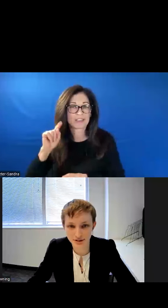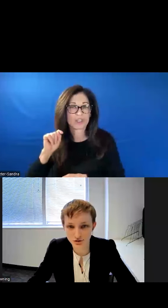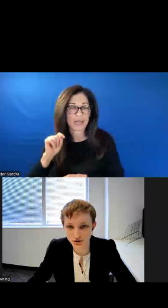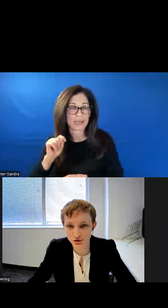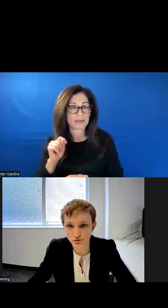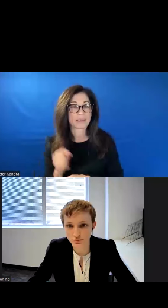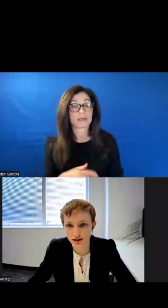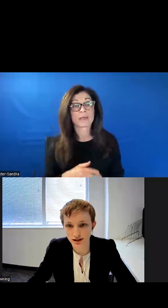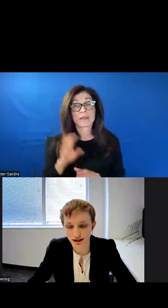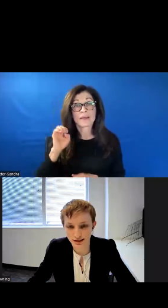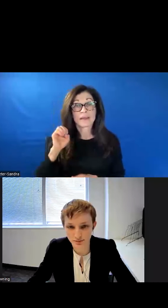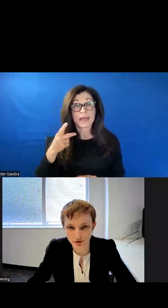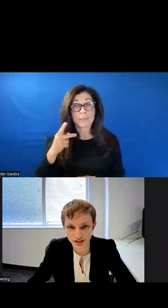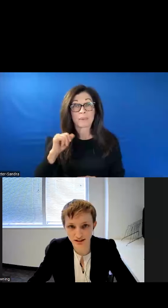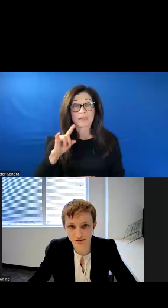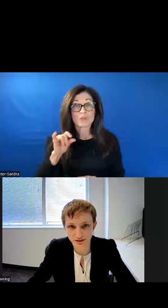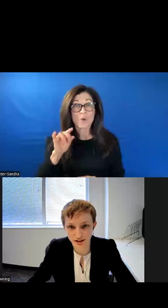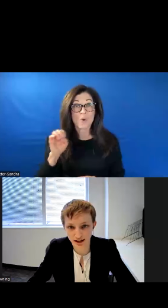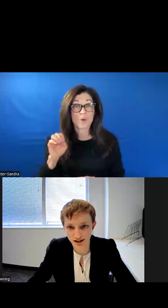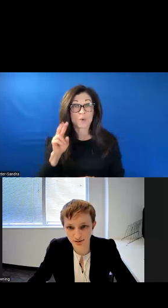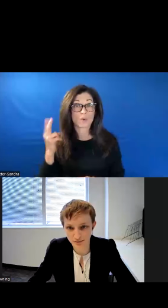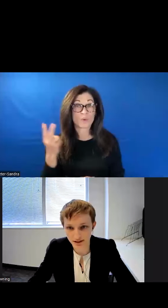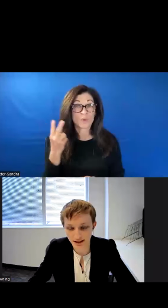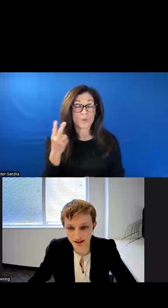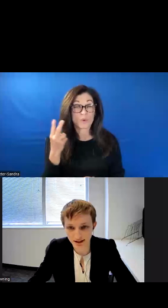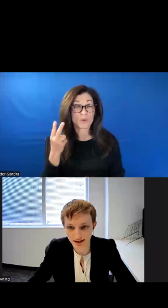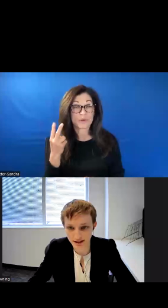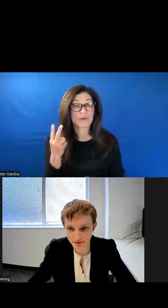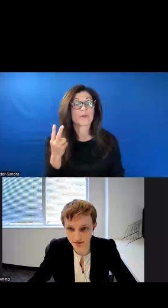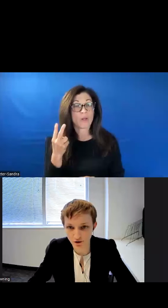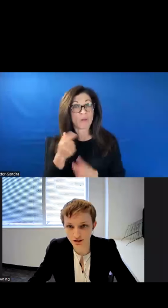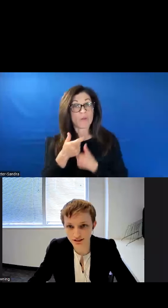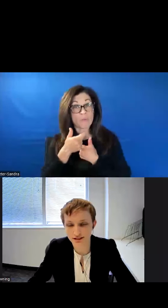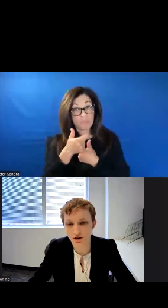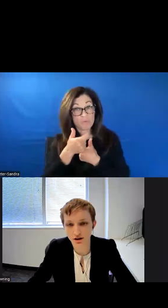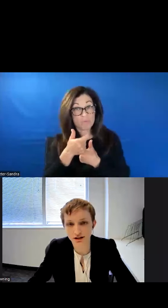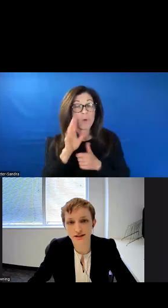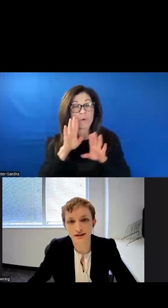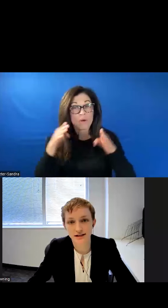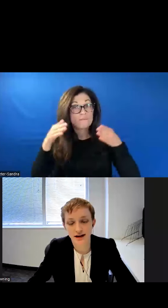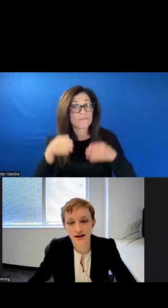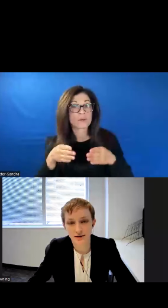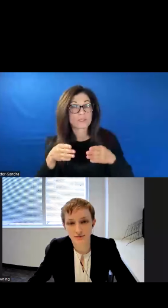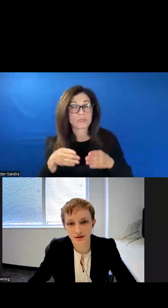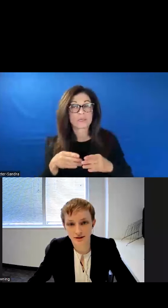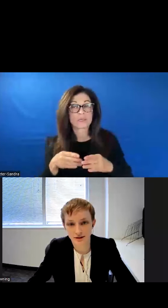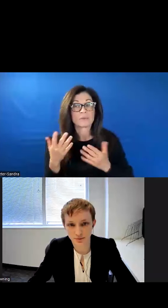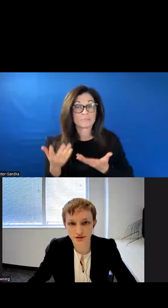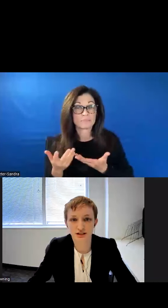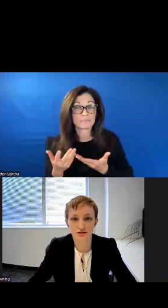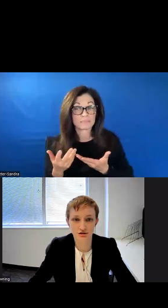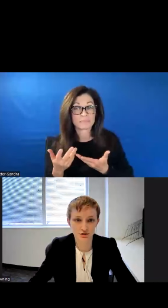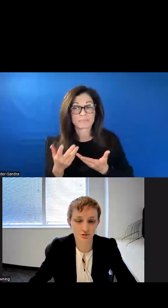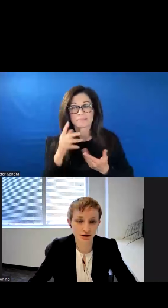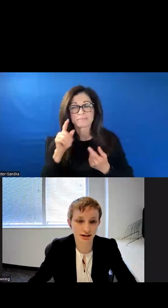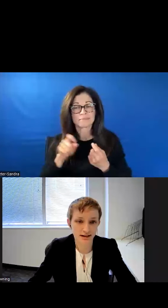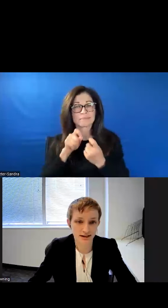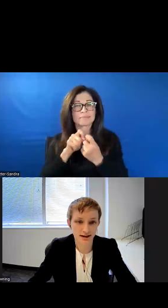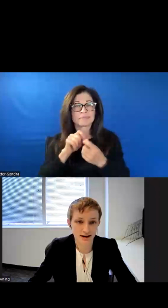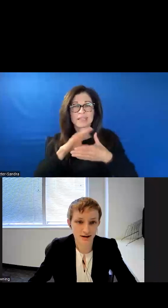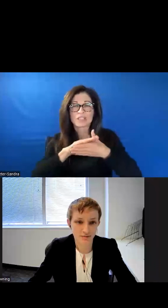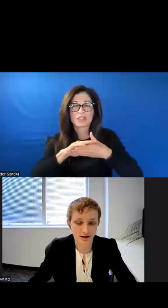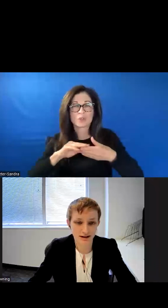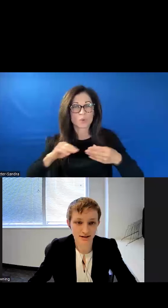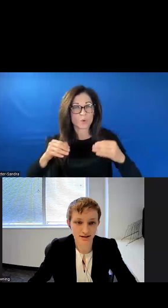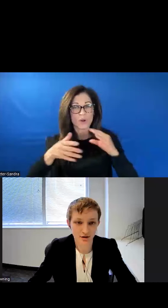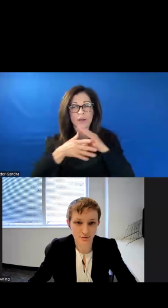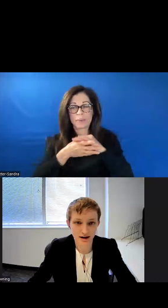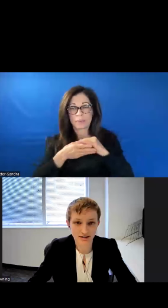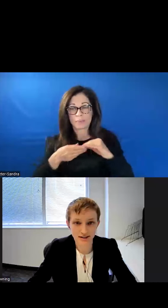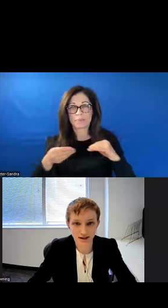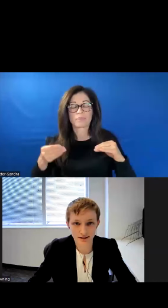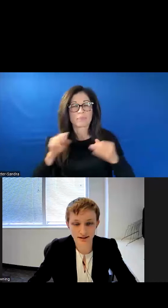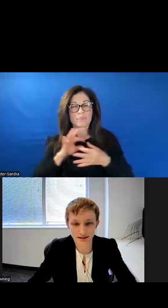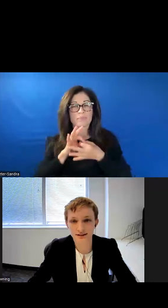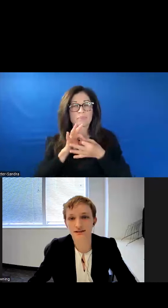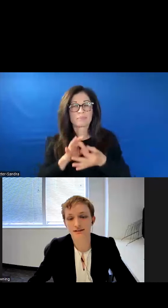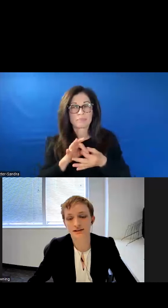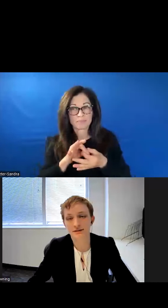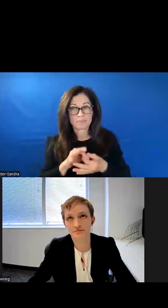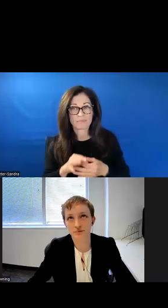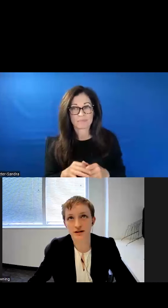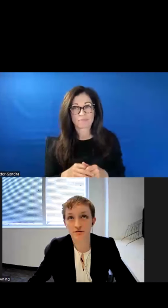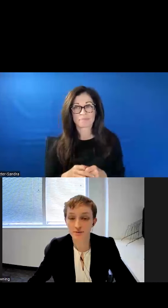EPISODE TWO, IN PARTICULAR, FOCUSES ON A PARTICULAR STORY AROUND